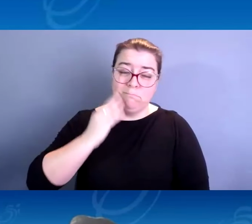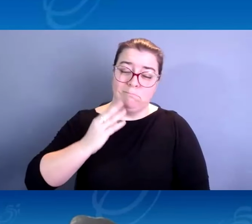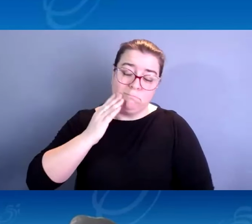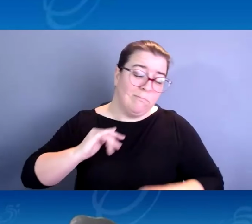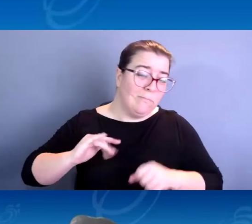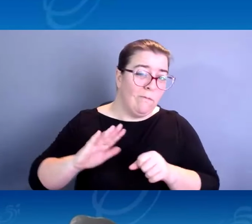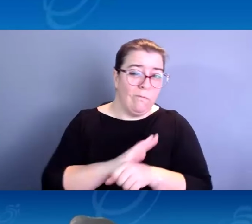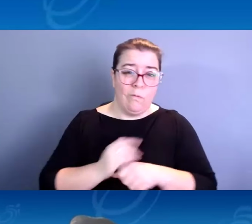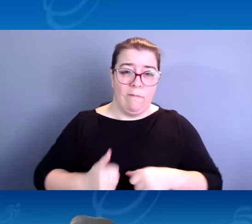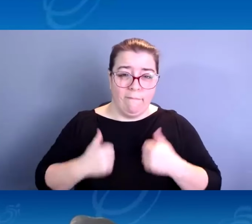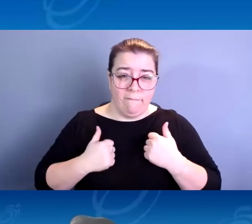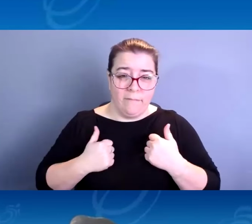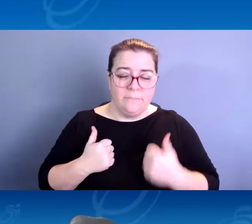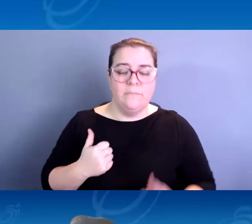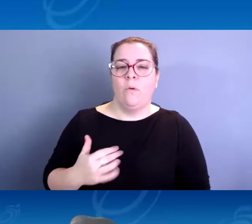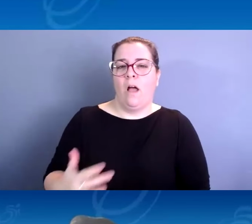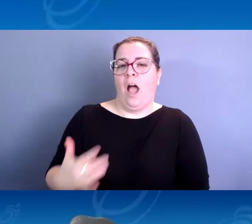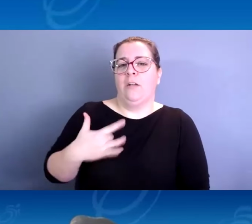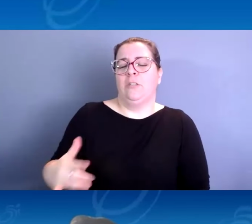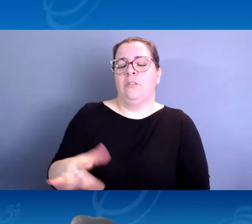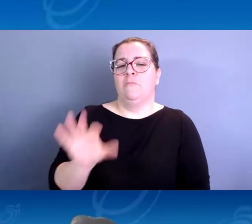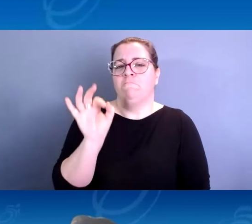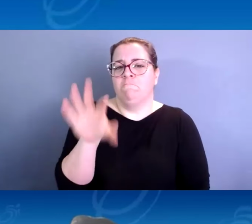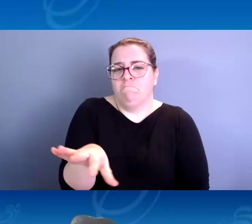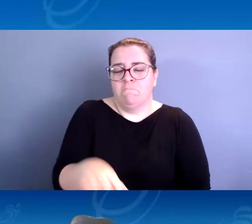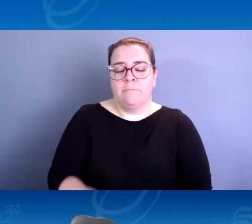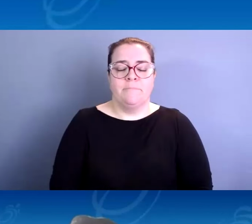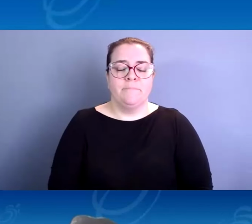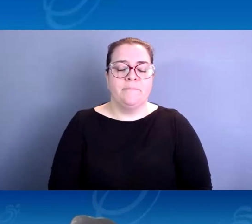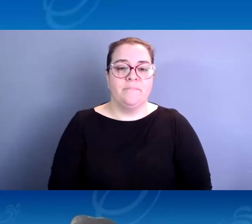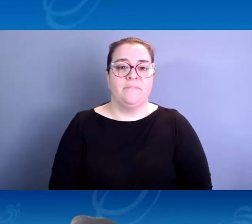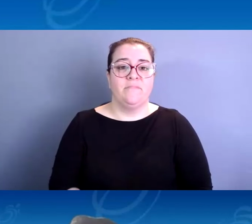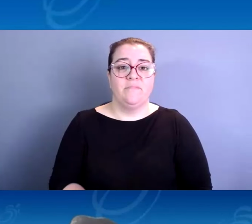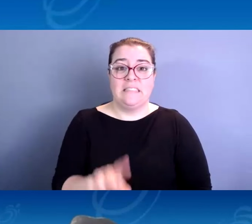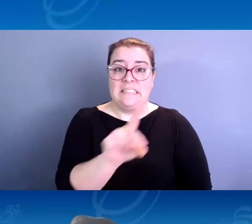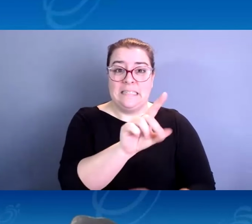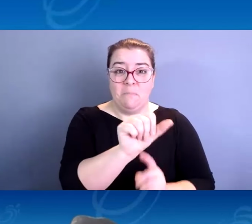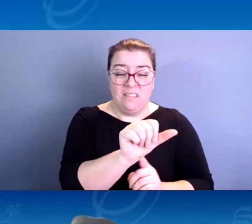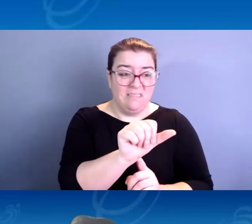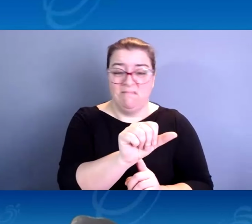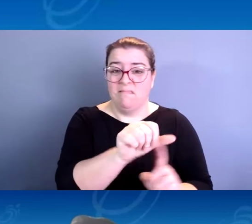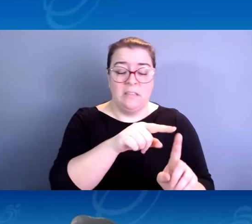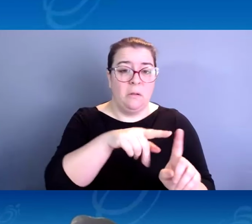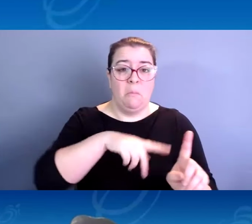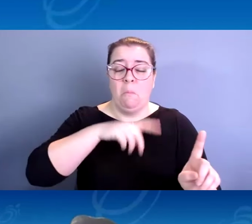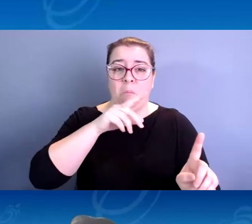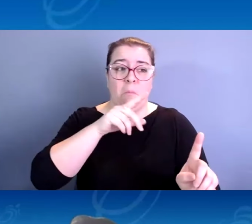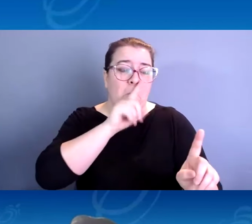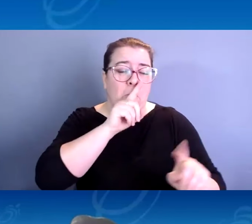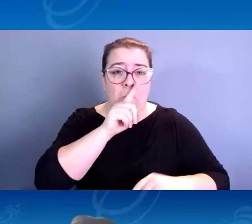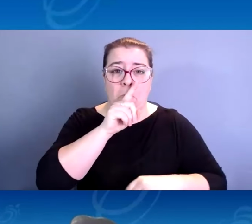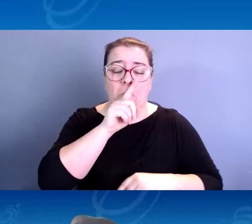is that when it comes to disabilities, it's not ages. Sorry, it's not agist.